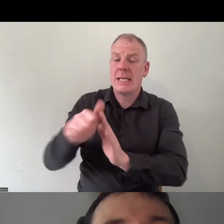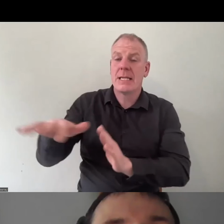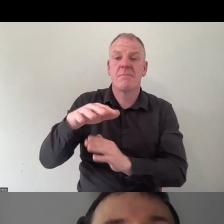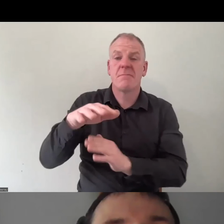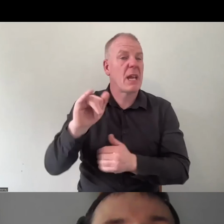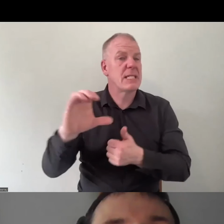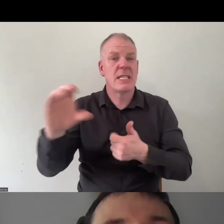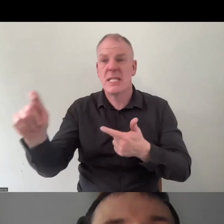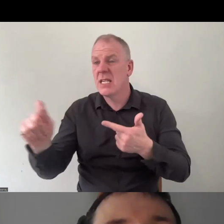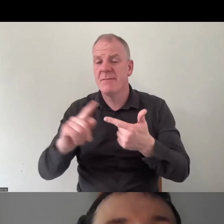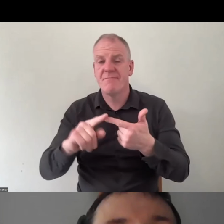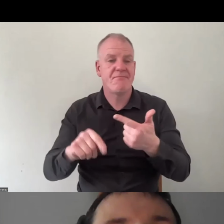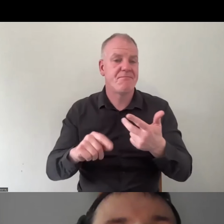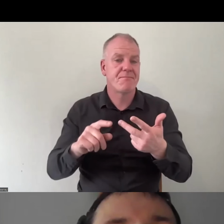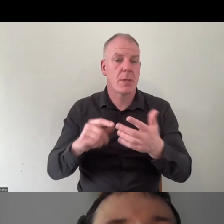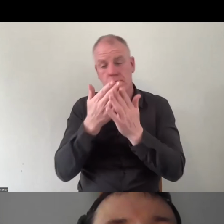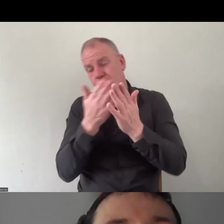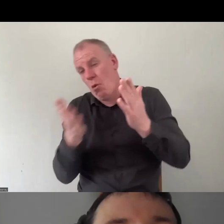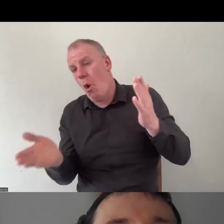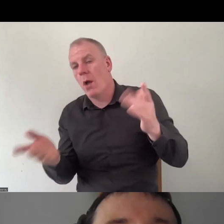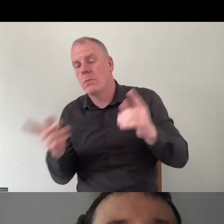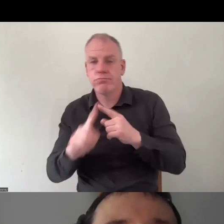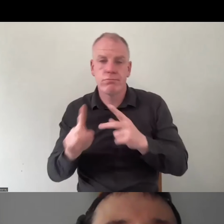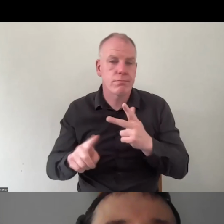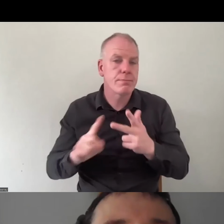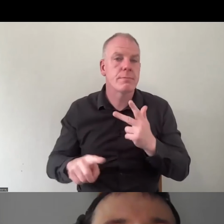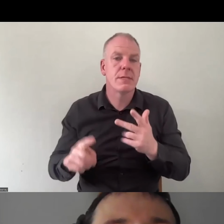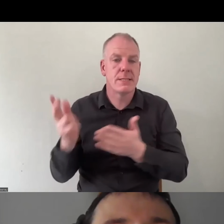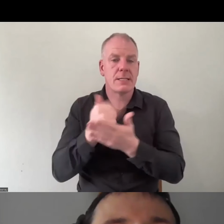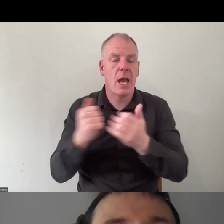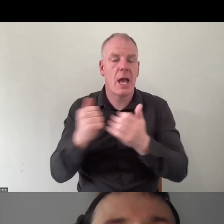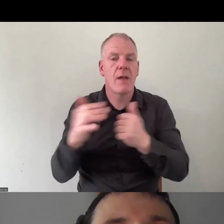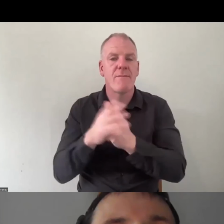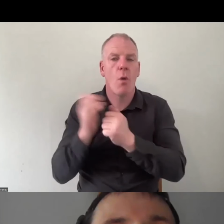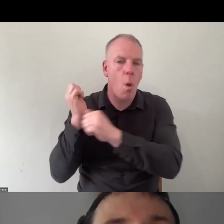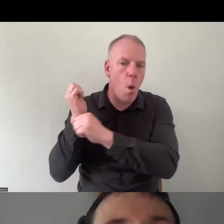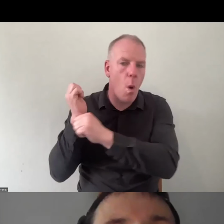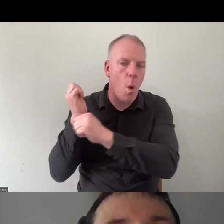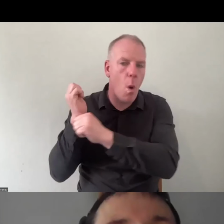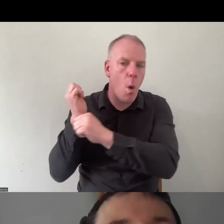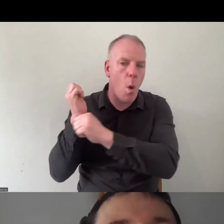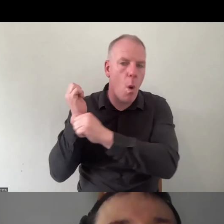and a whole range of things, Design for All. We also work with NSAI